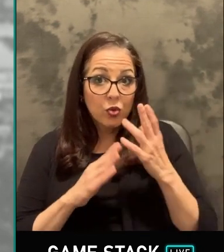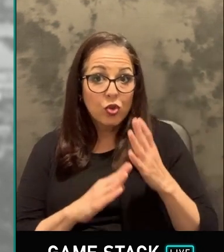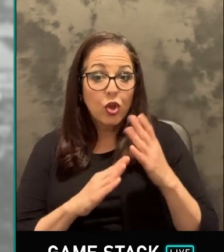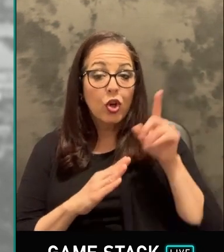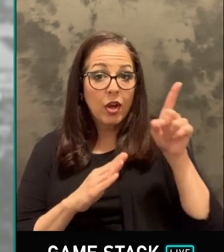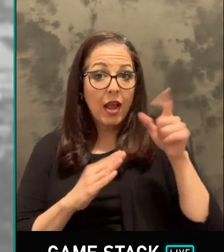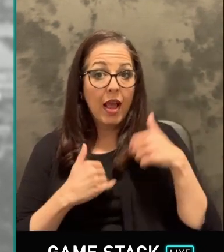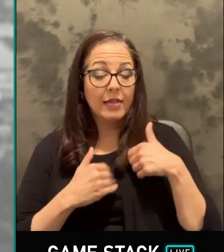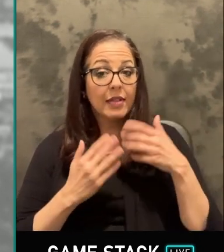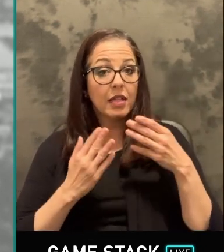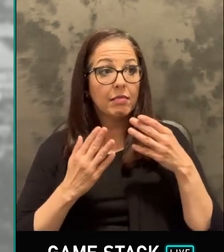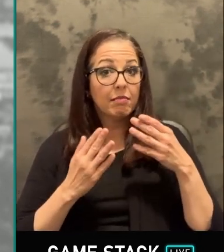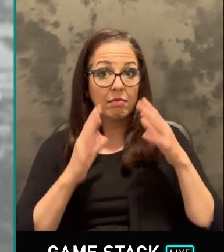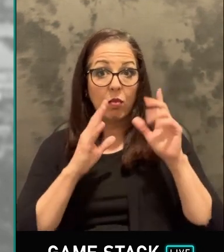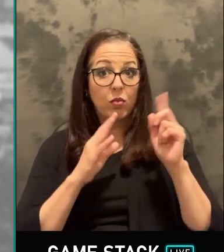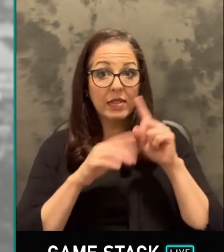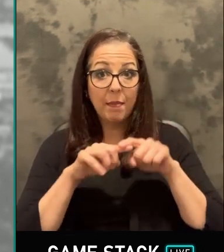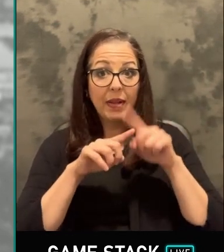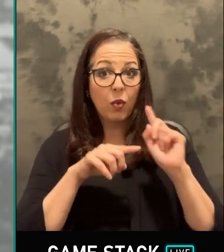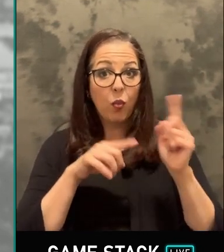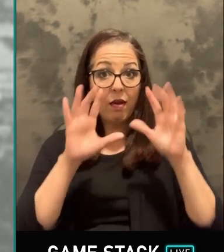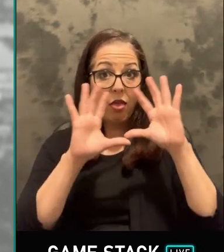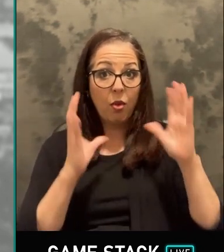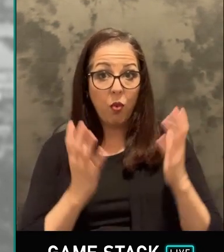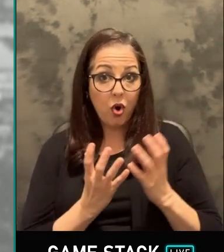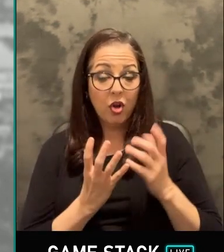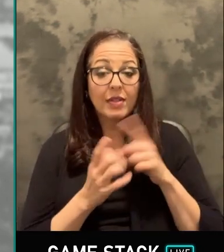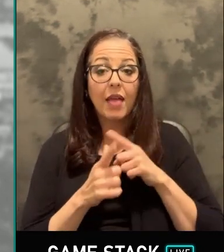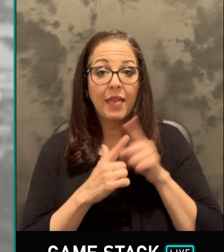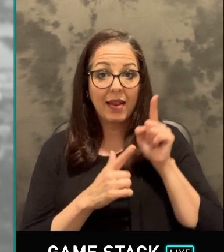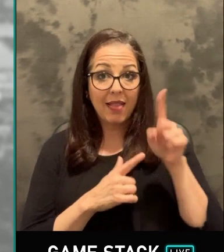the world and this coordinator manages the number of servers